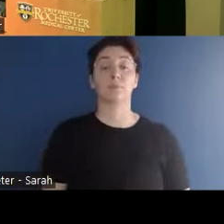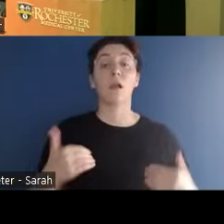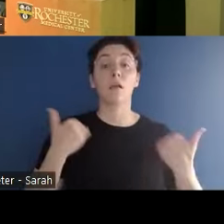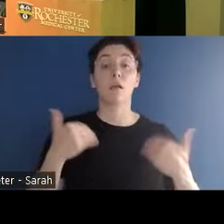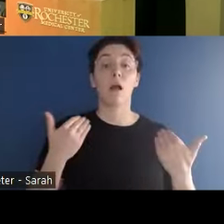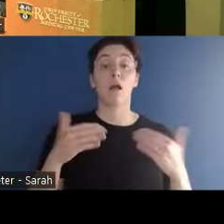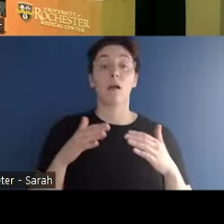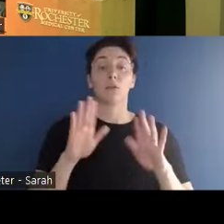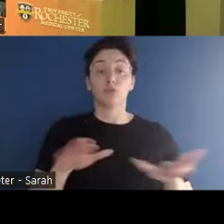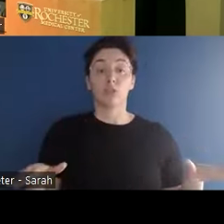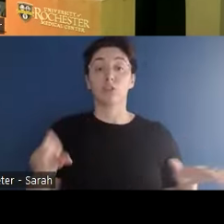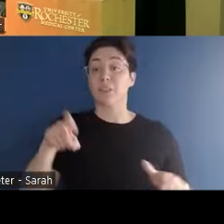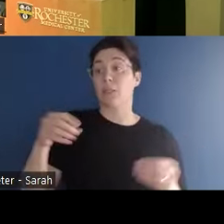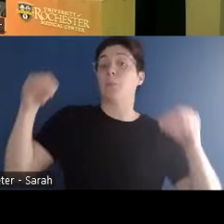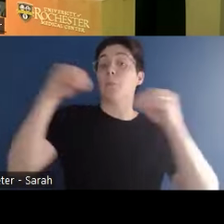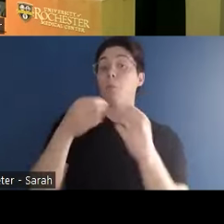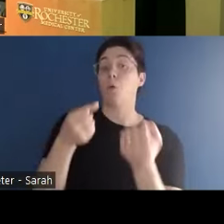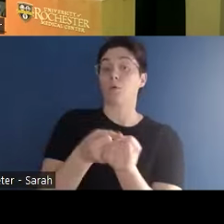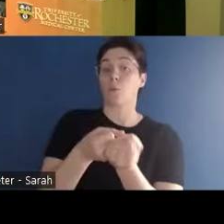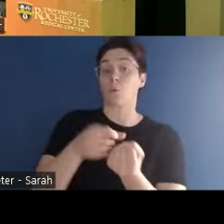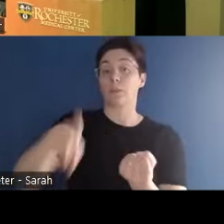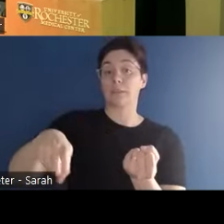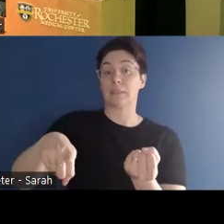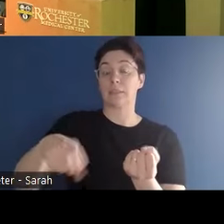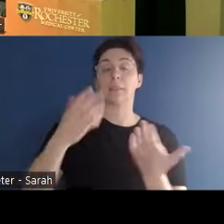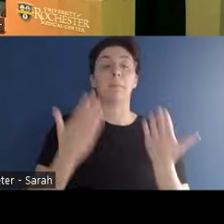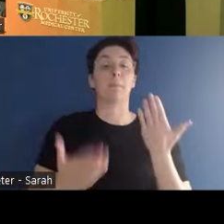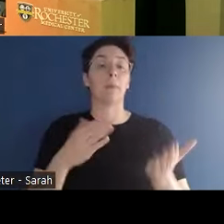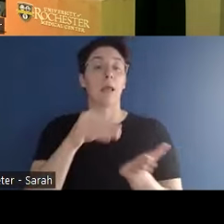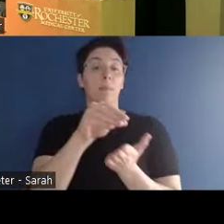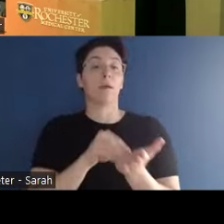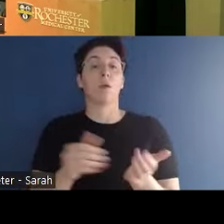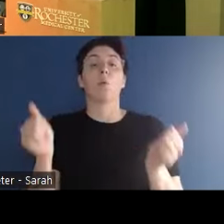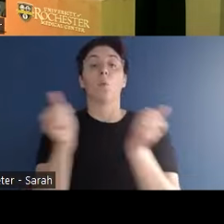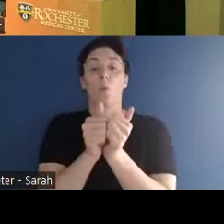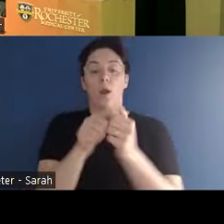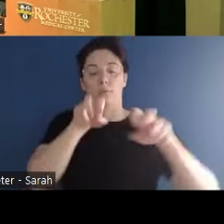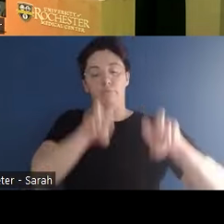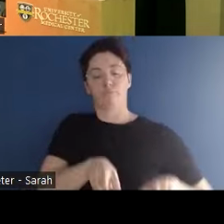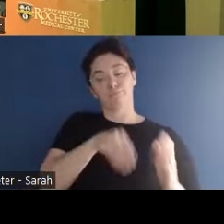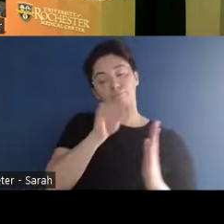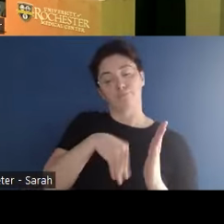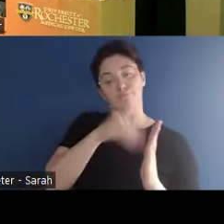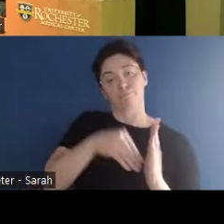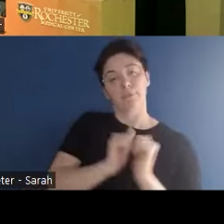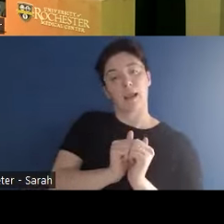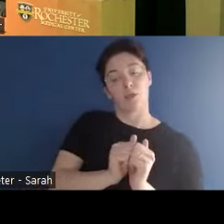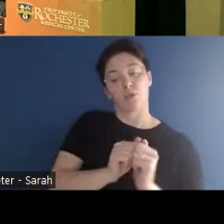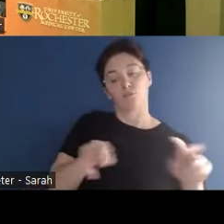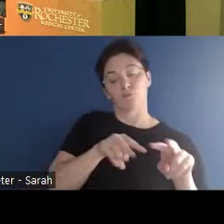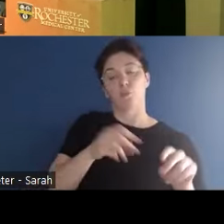needs consider completing a questionnaire with the individual or maybe using visual scales to support